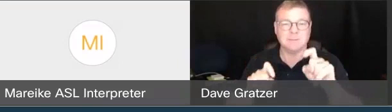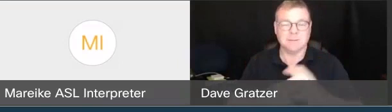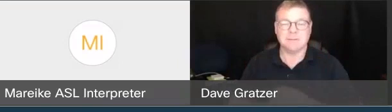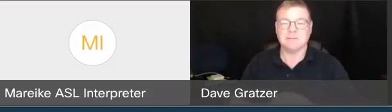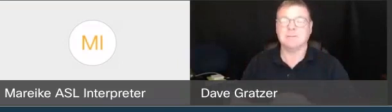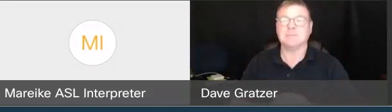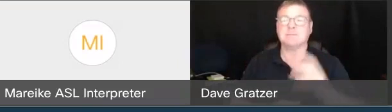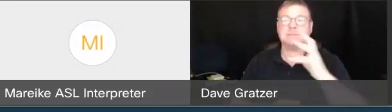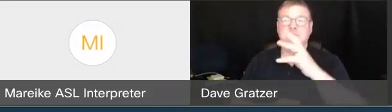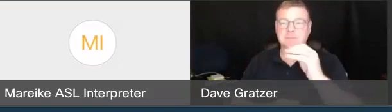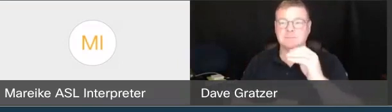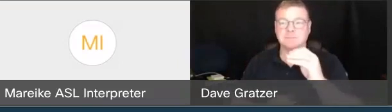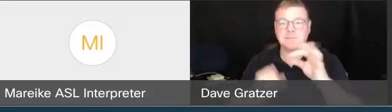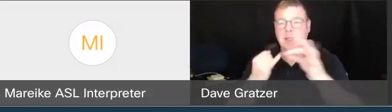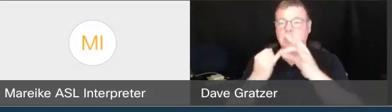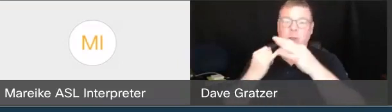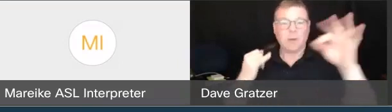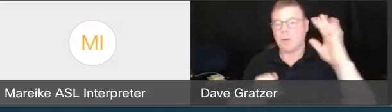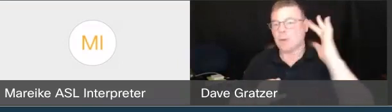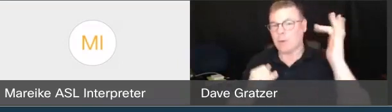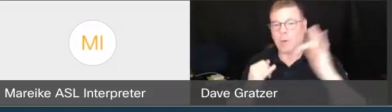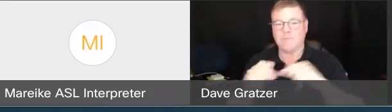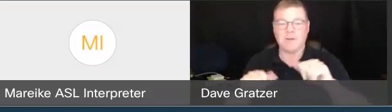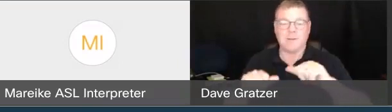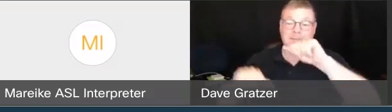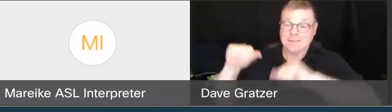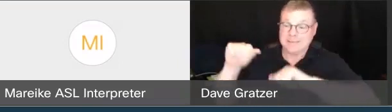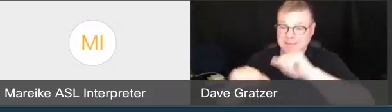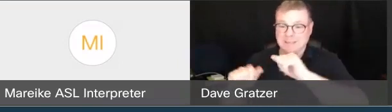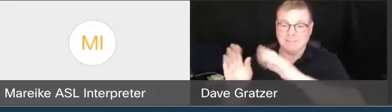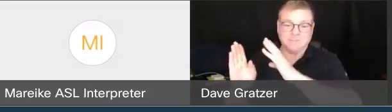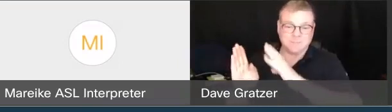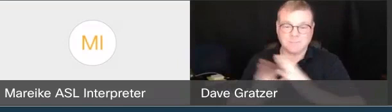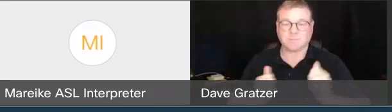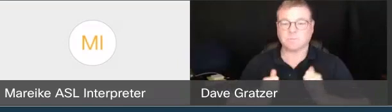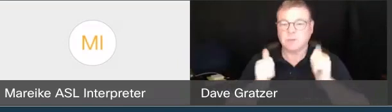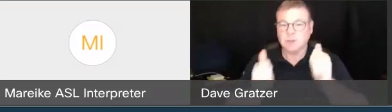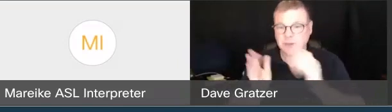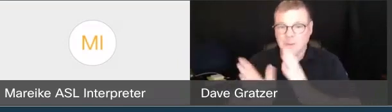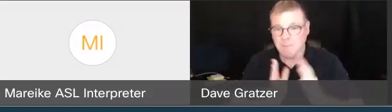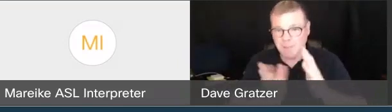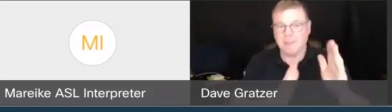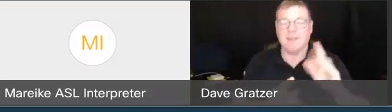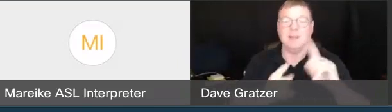the golden thread running from assessment to service planning, to actual service provision.